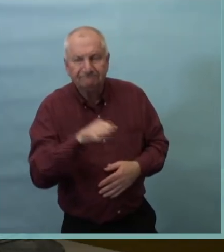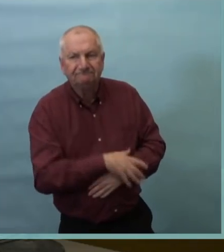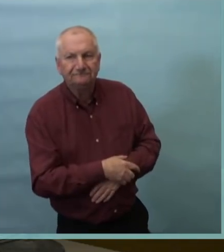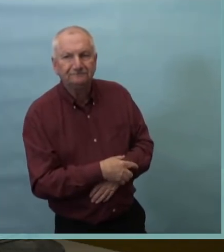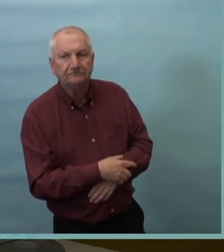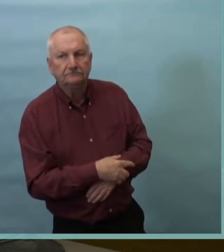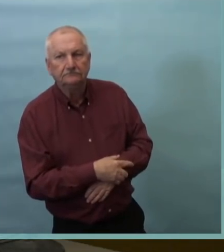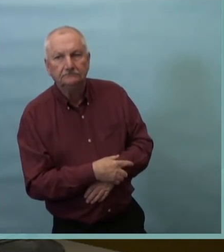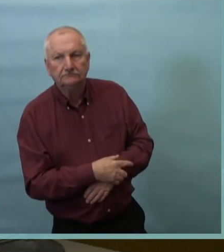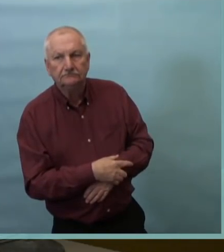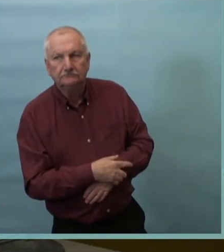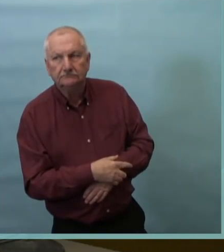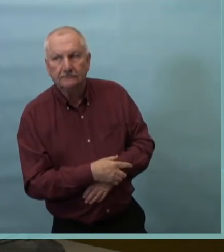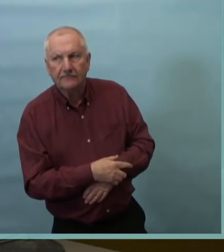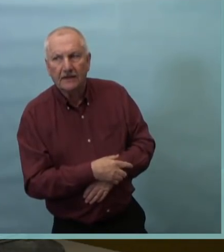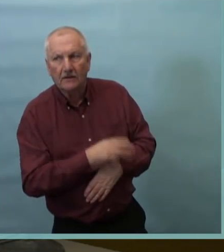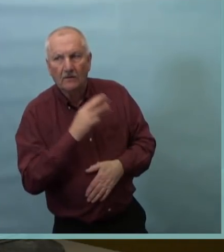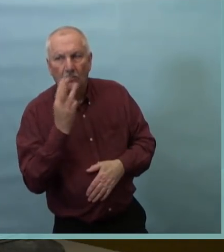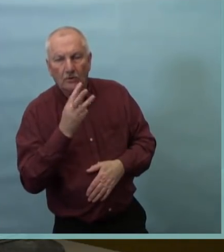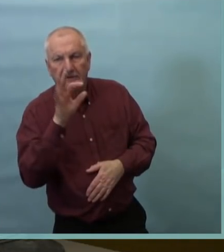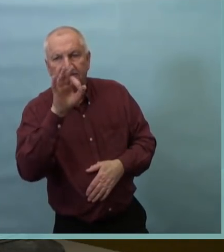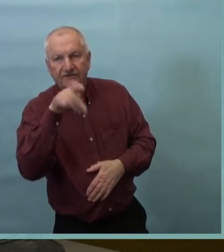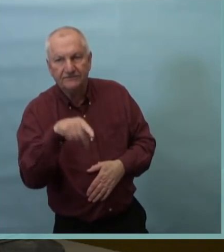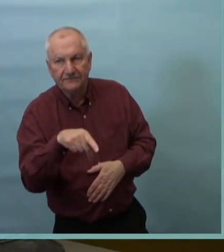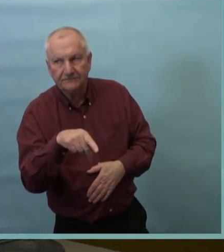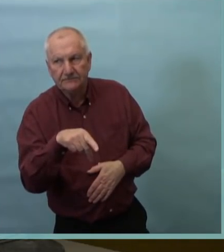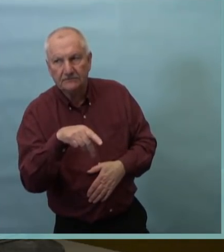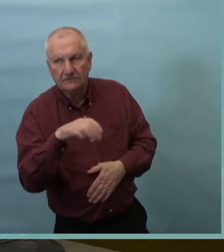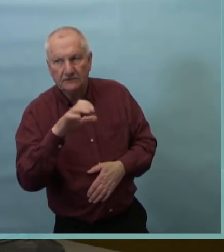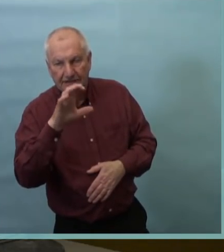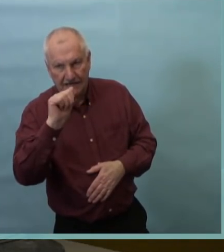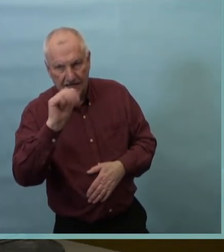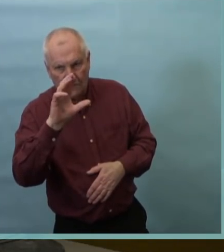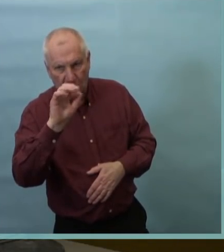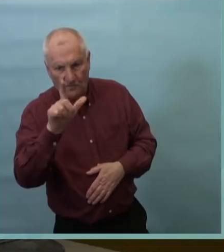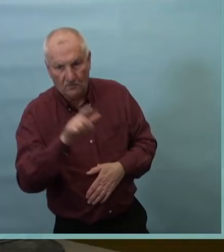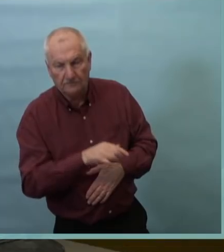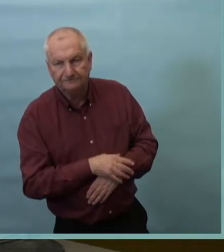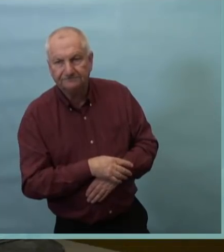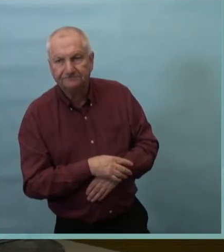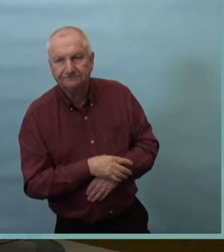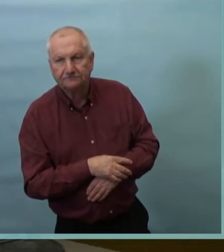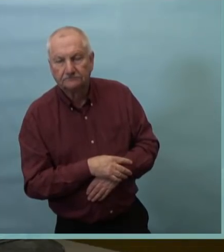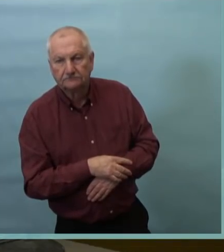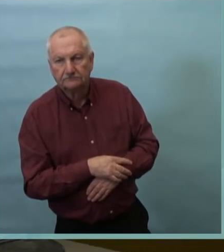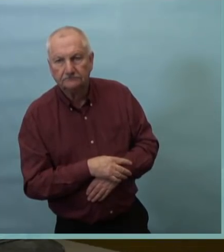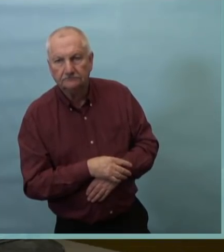Carol hi it's Carol Sanders at the Free Press my first question is for mr.